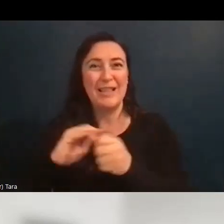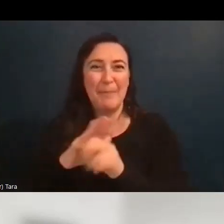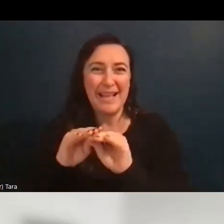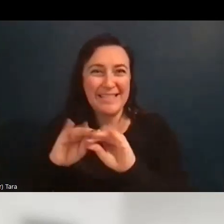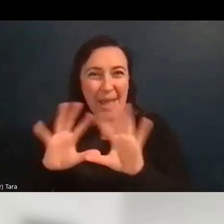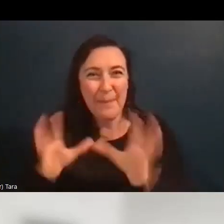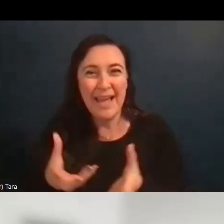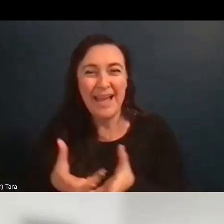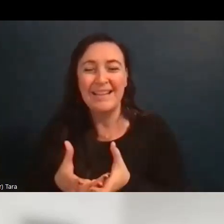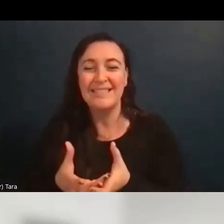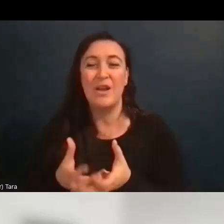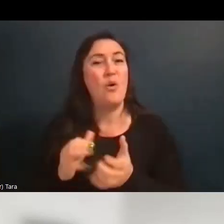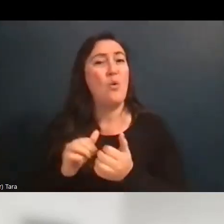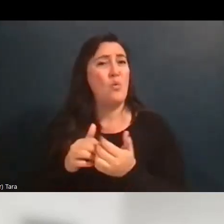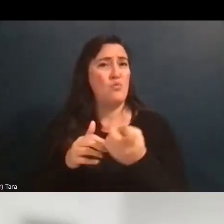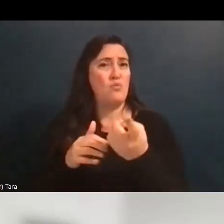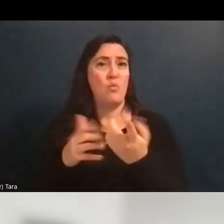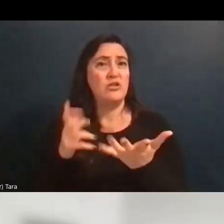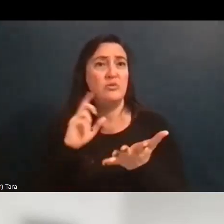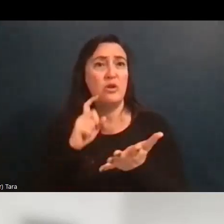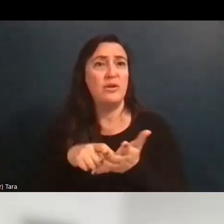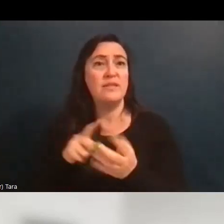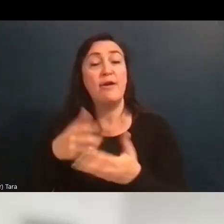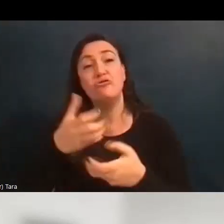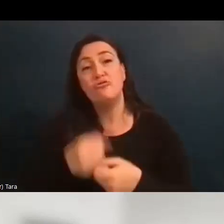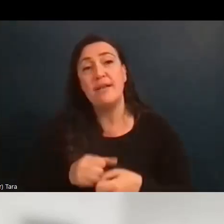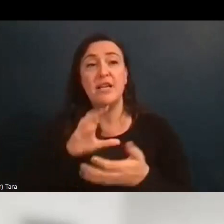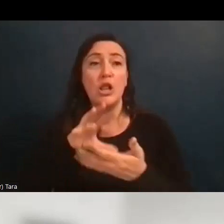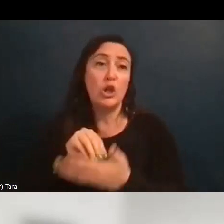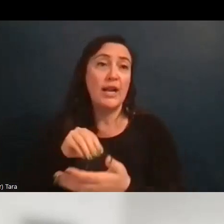How trust, learning, adaptation were affected by meeting in